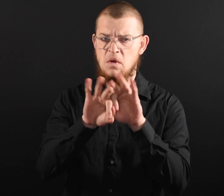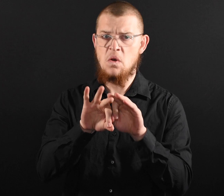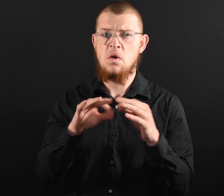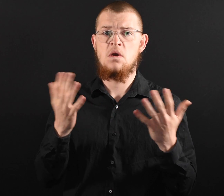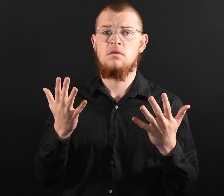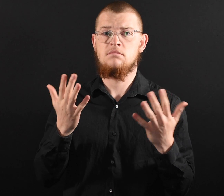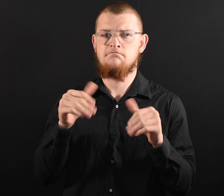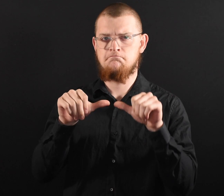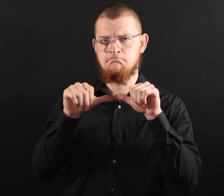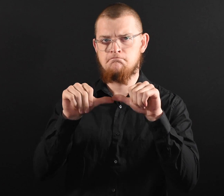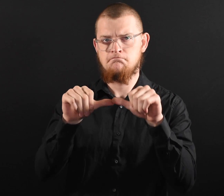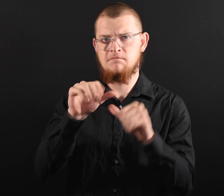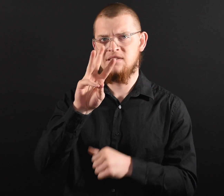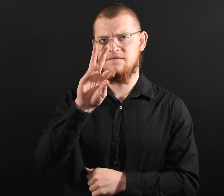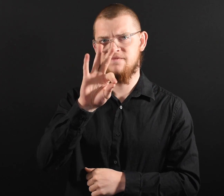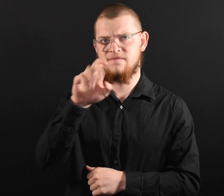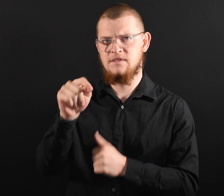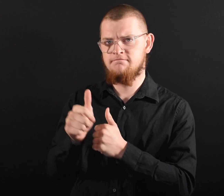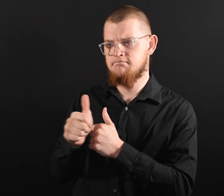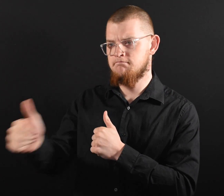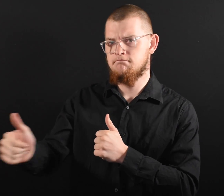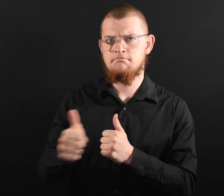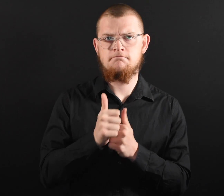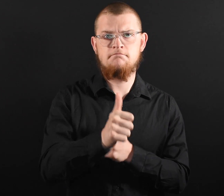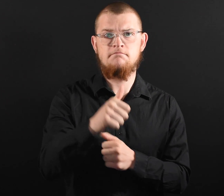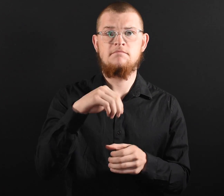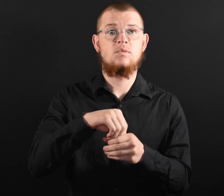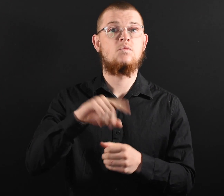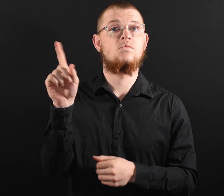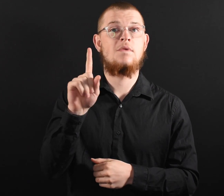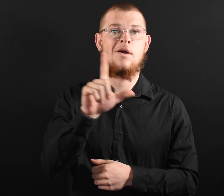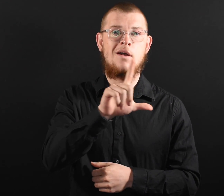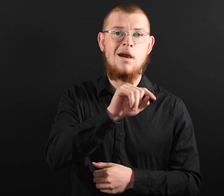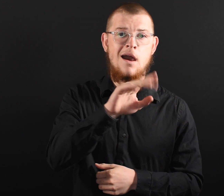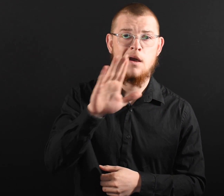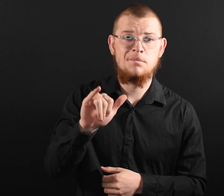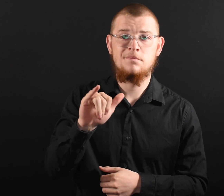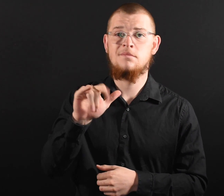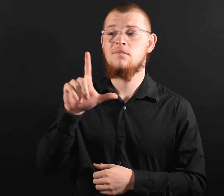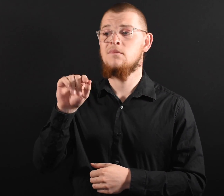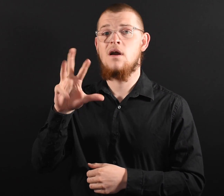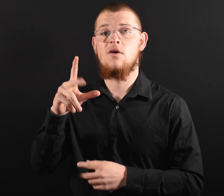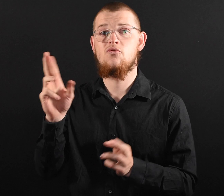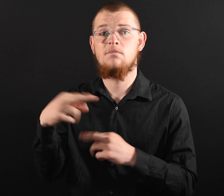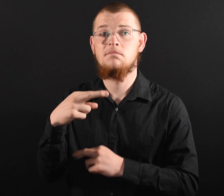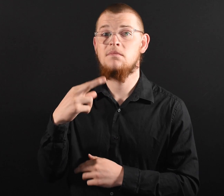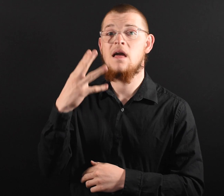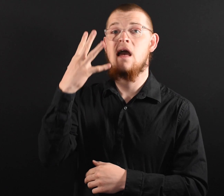Ensure 6 feet of social distancing is maintained at all times in locker rooms, lobbies, and other